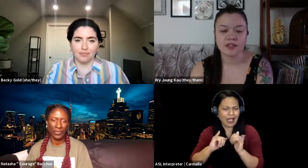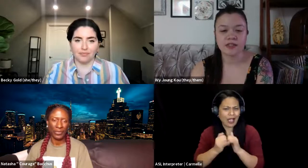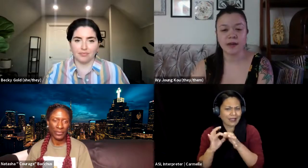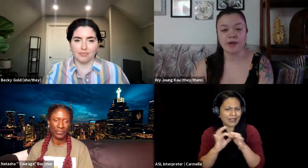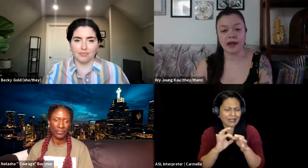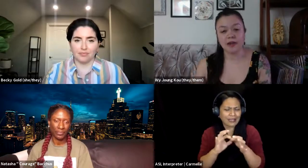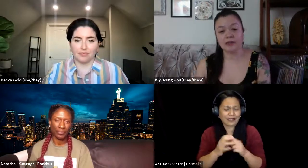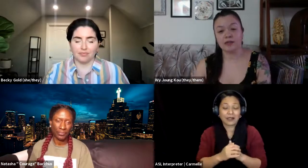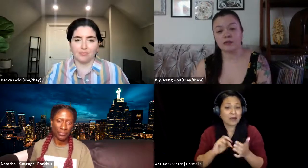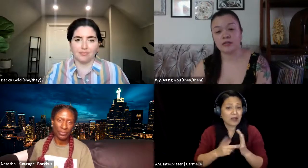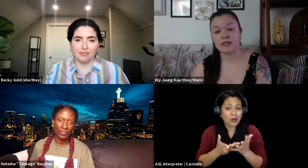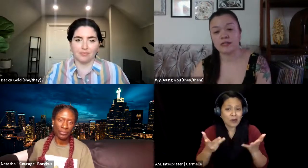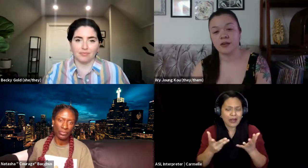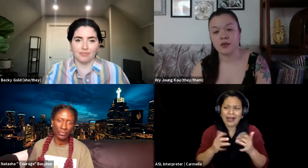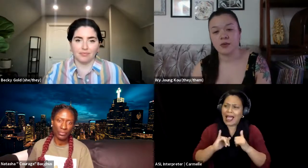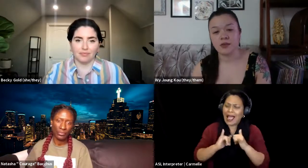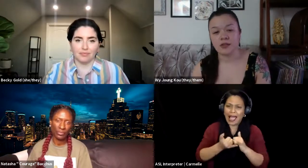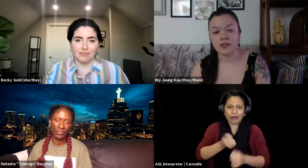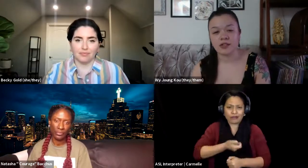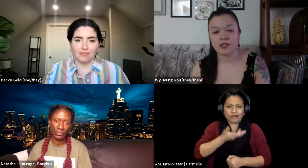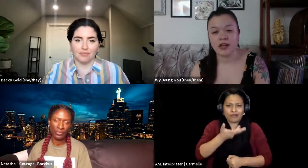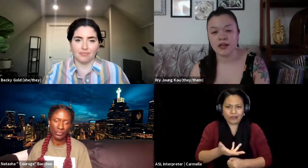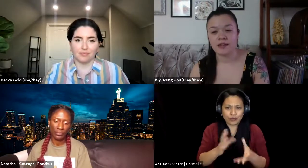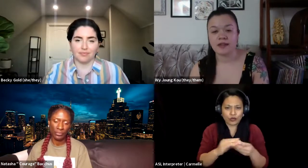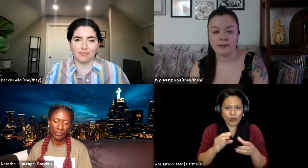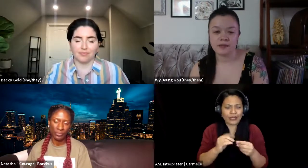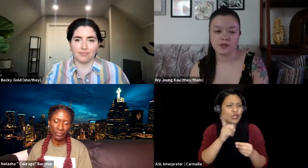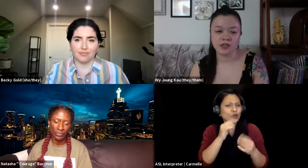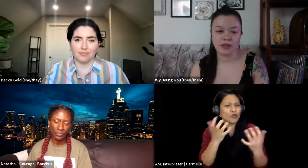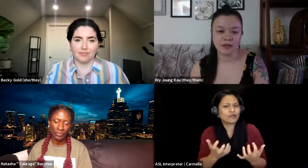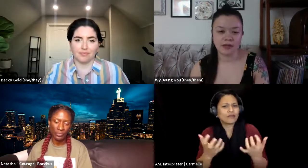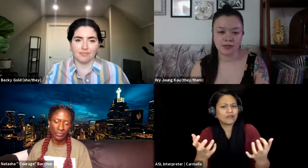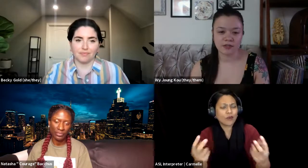about how we tell stories, who they reach and the depths to which they can be understood